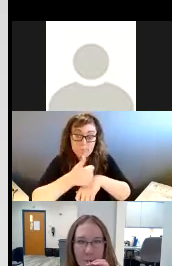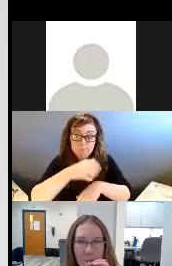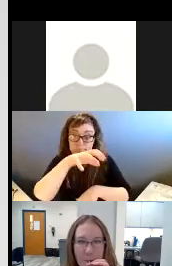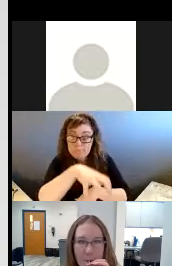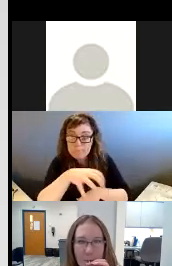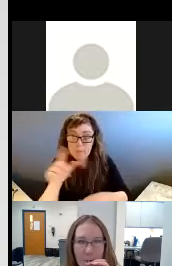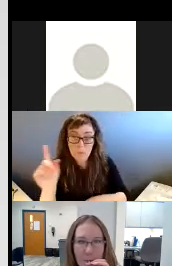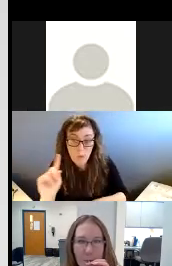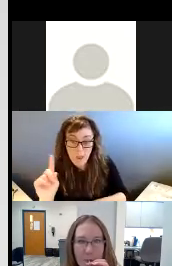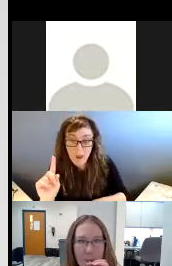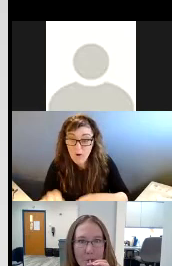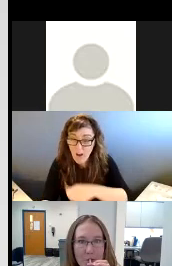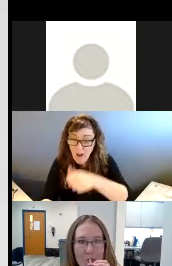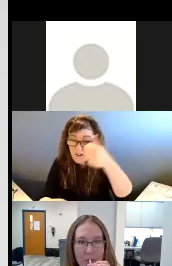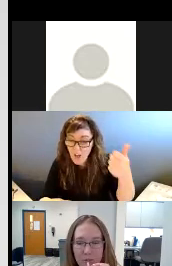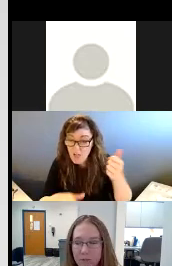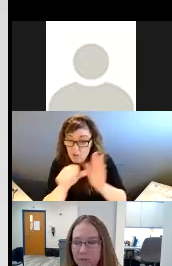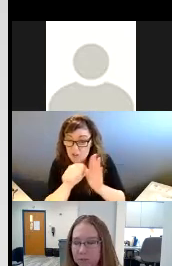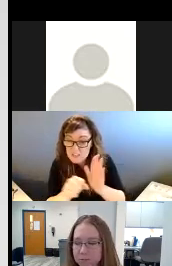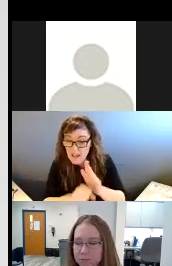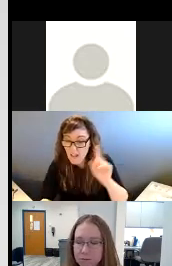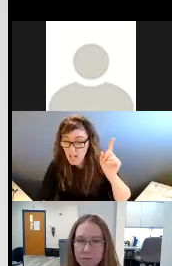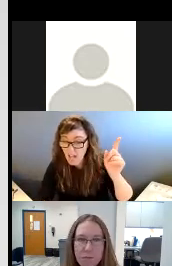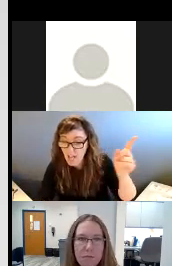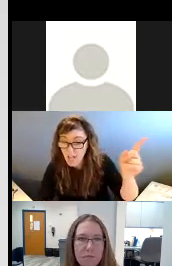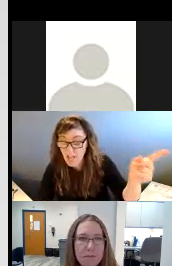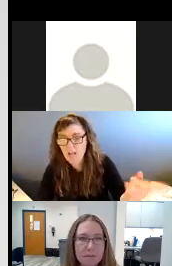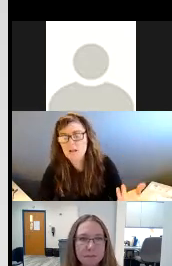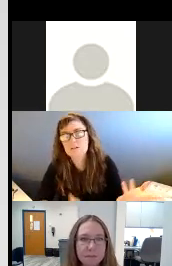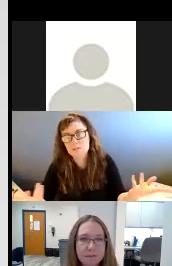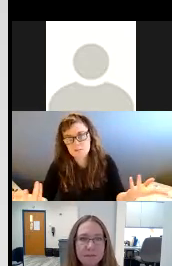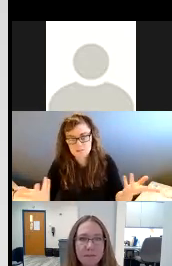THE FAMILY WAS REALLY RELIABLE AND ALREADY